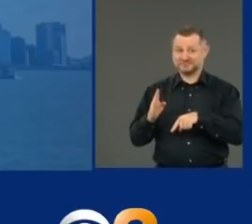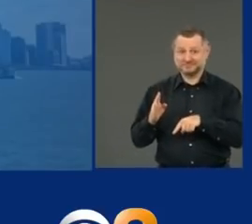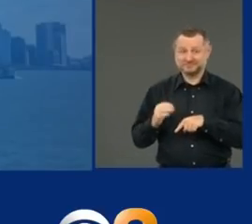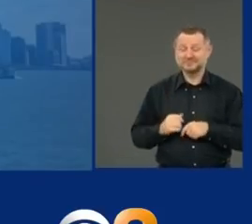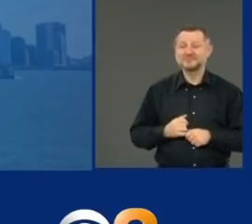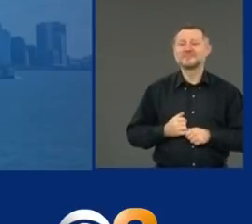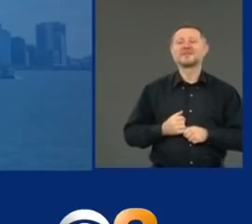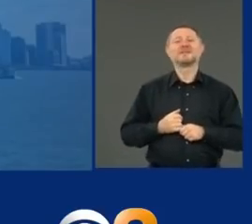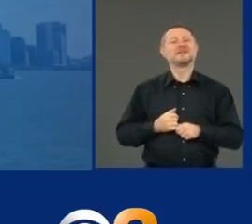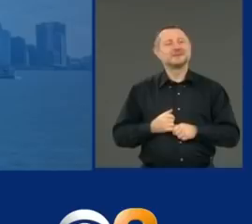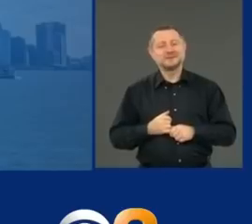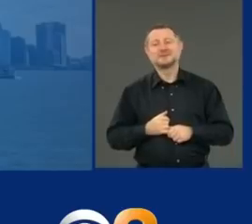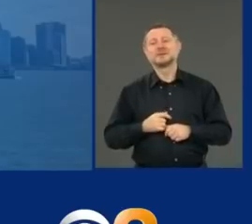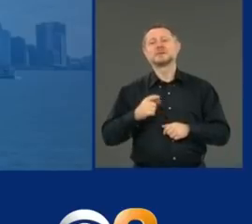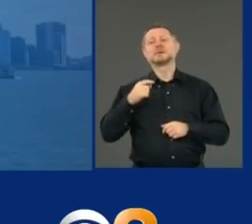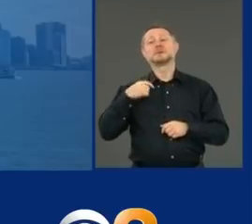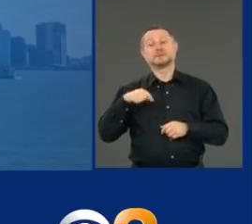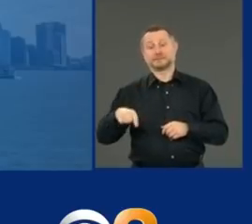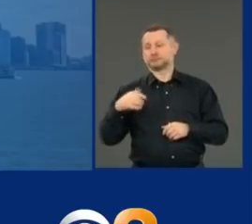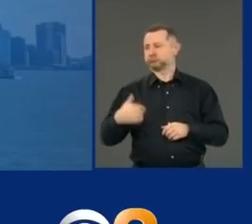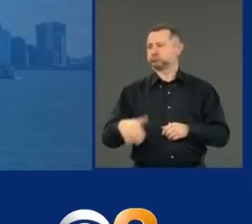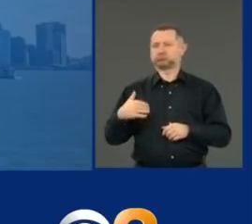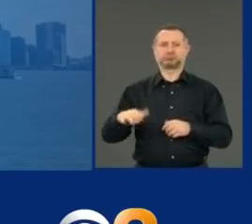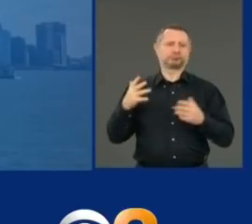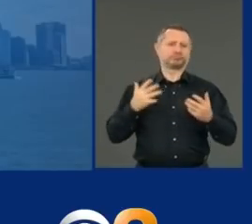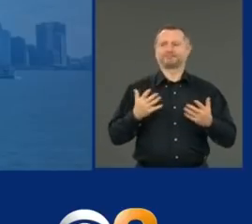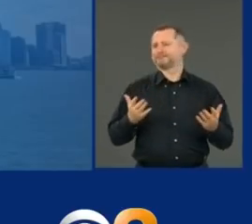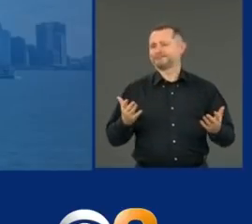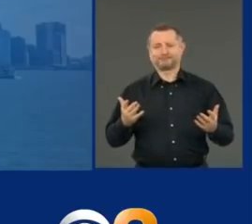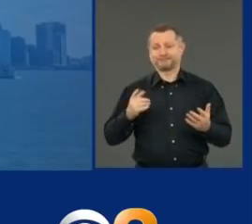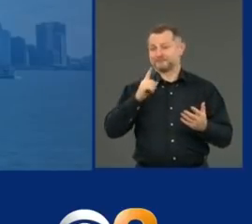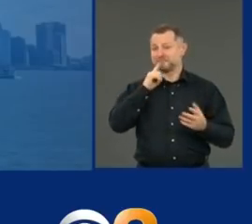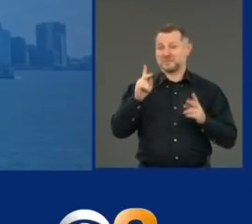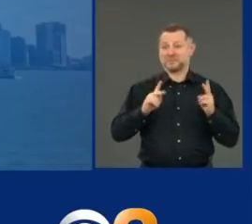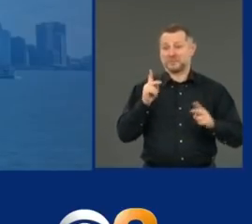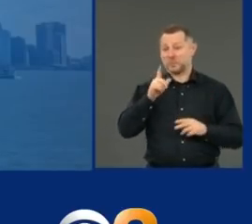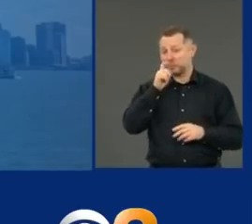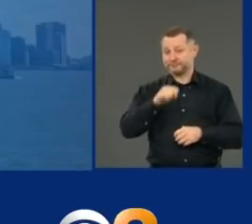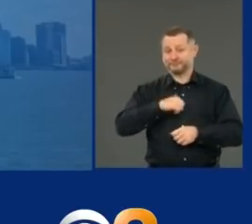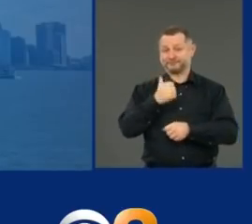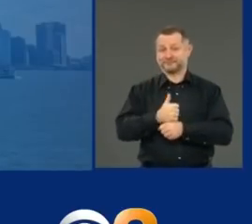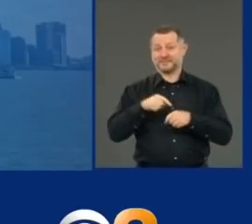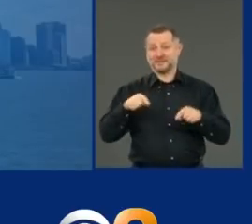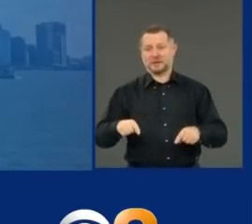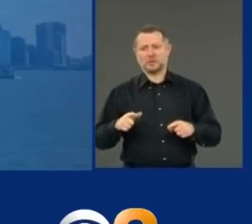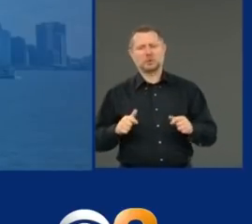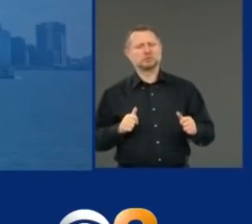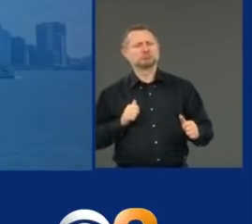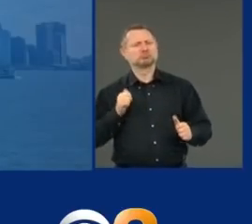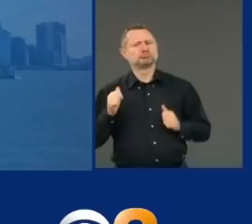INDESCRIBABLY BEAUTIFUL. IT IS ALSO SOMETHING ELSE, IT